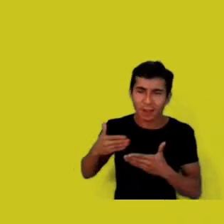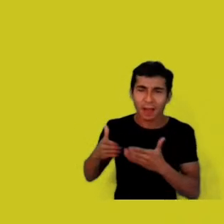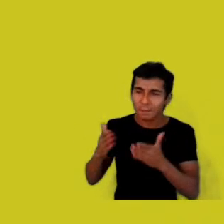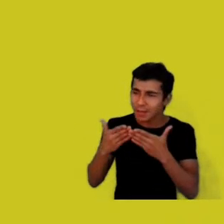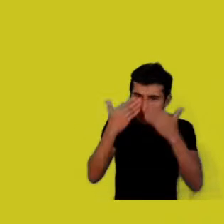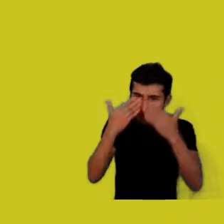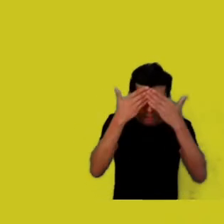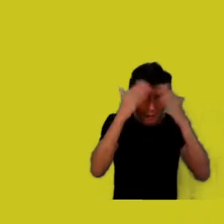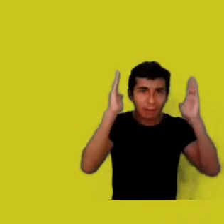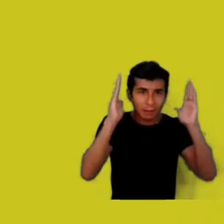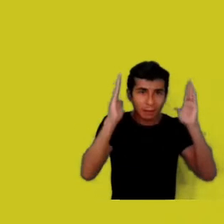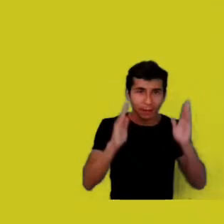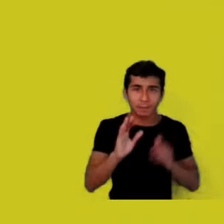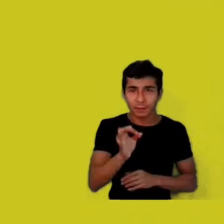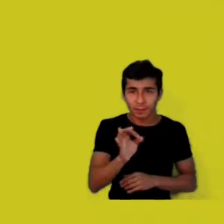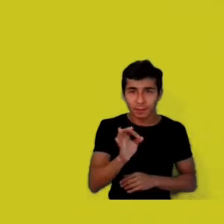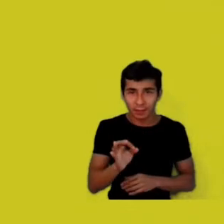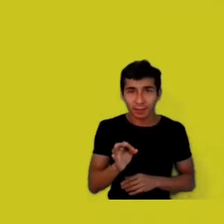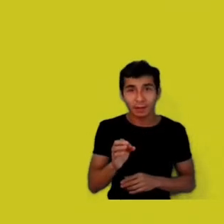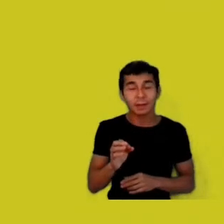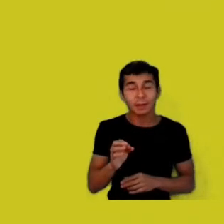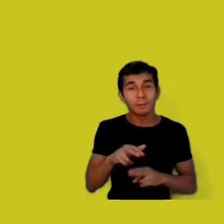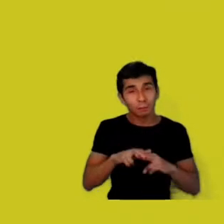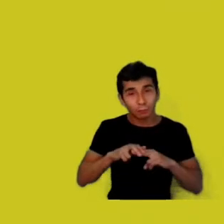without a doubt revolves around that.